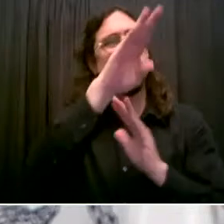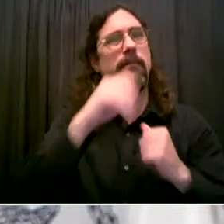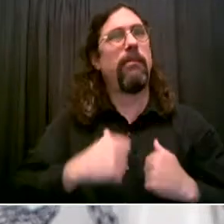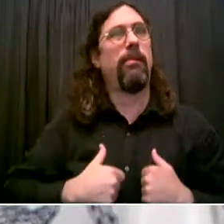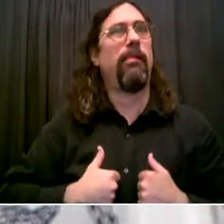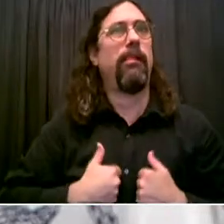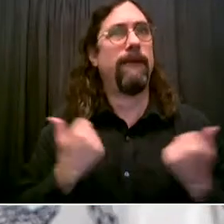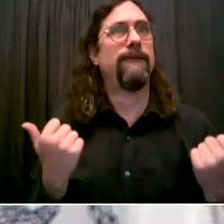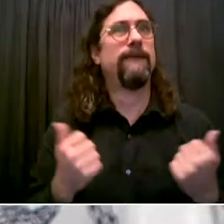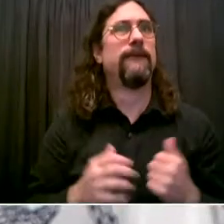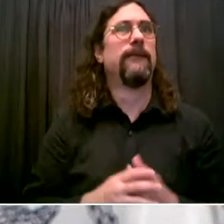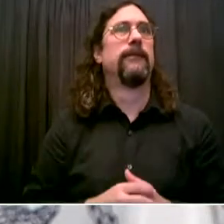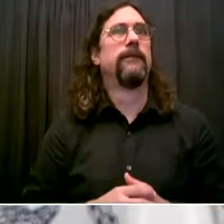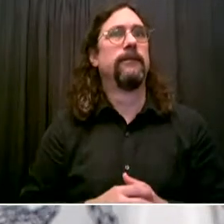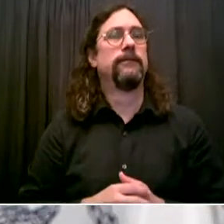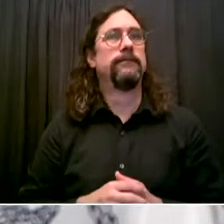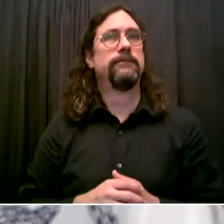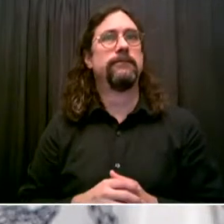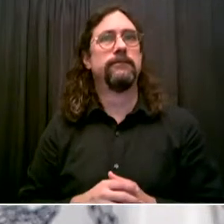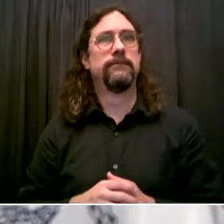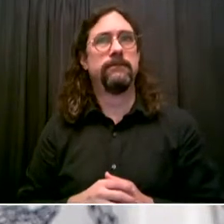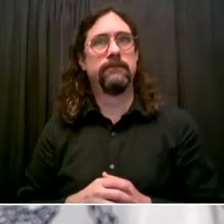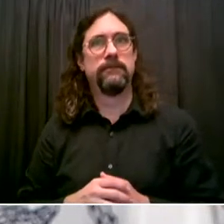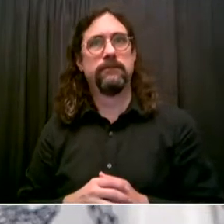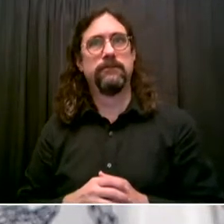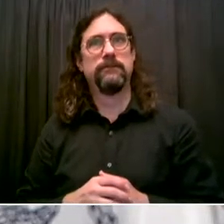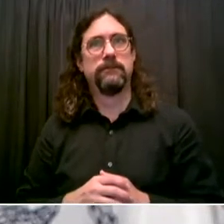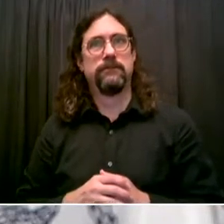THE SOLUTIONS.